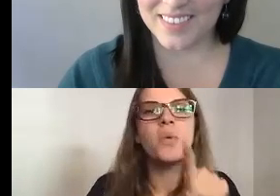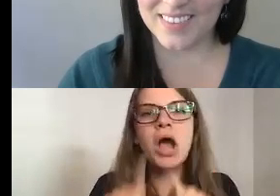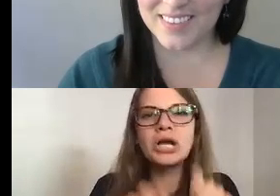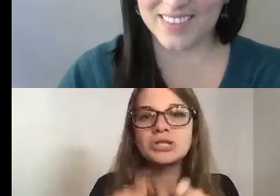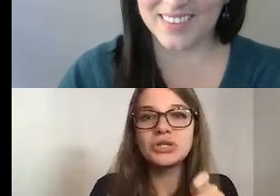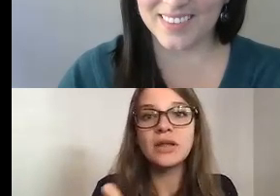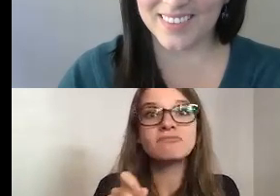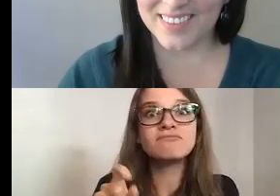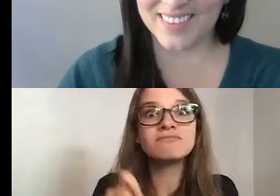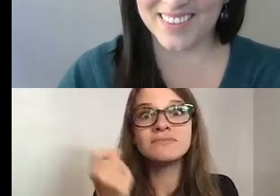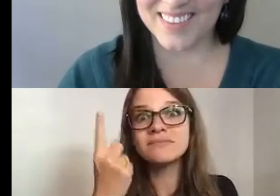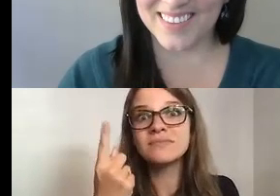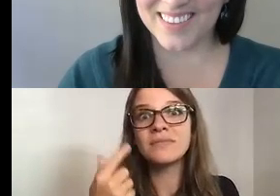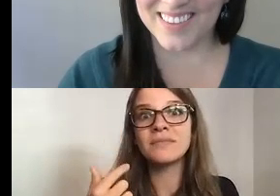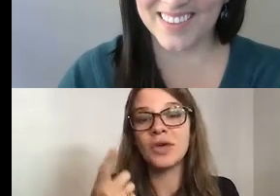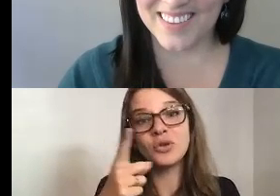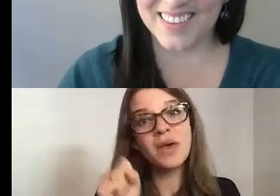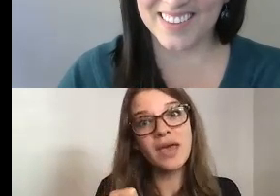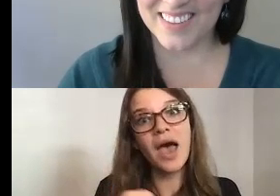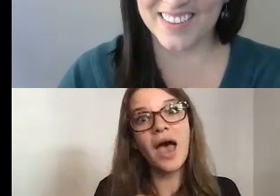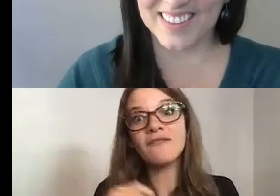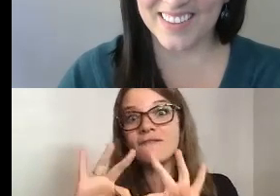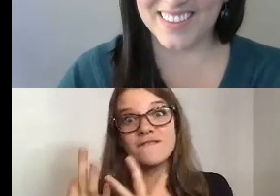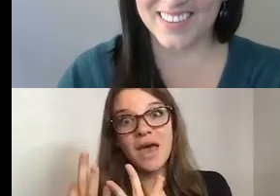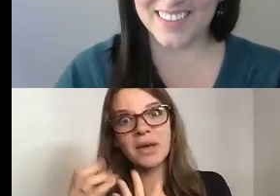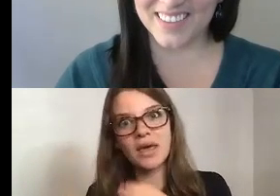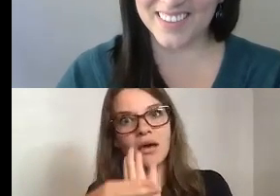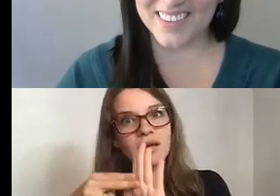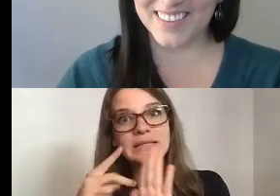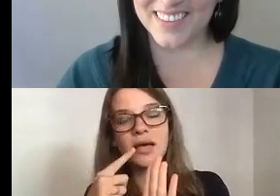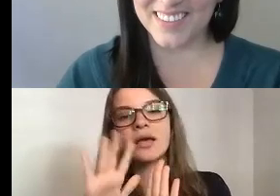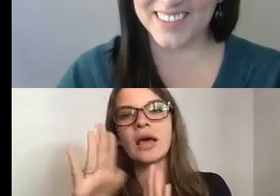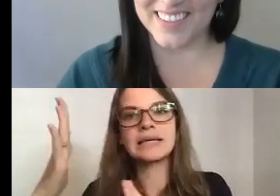there even is a spot for families to now indicate like these are my top three priorities for this